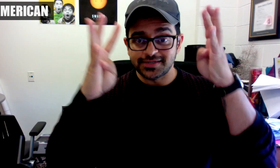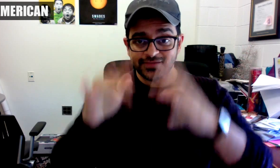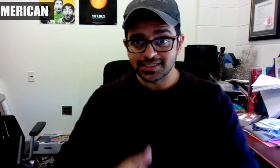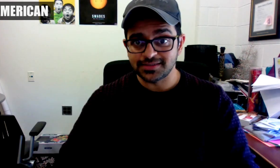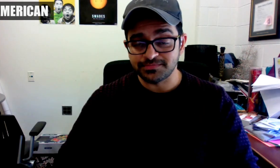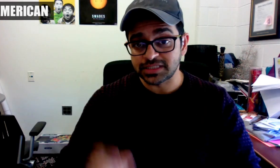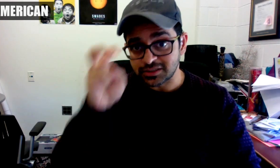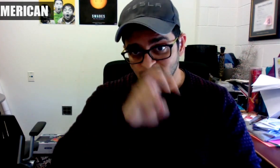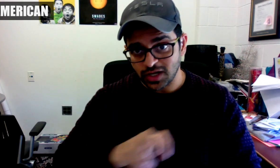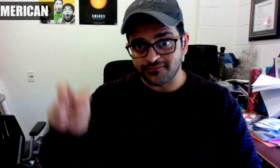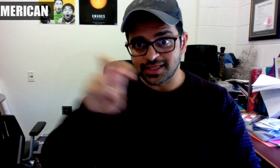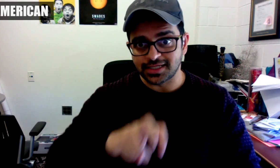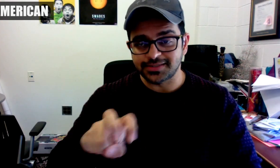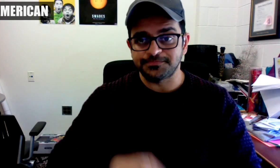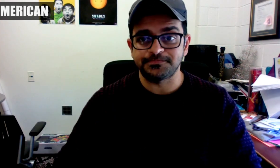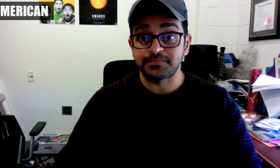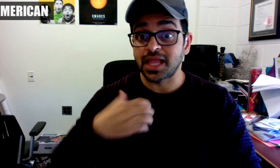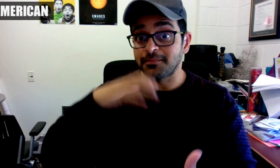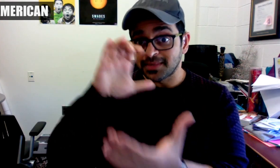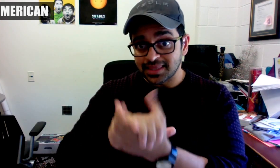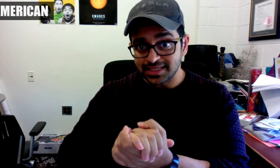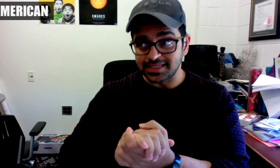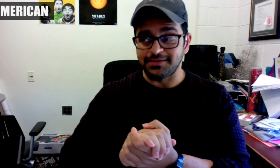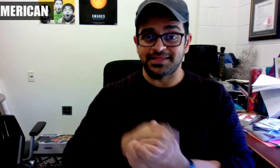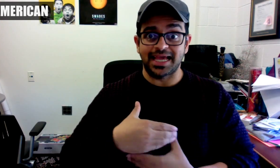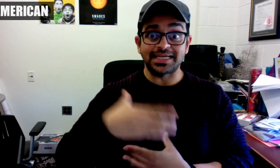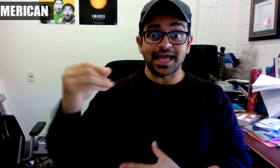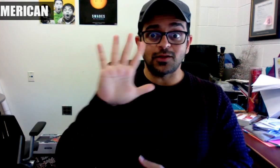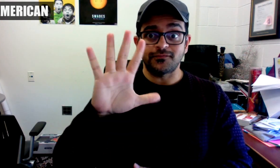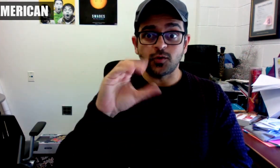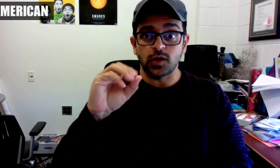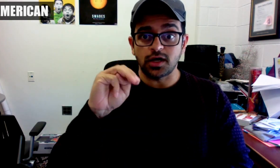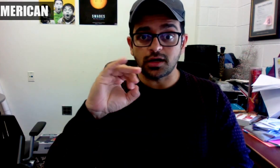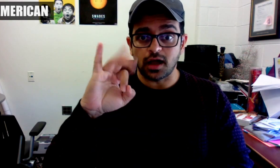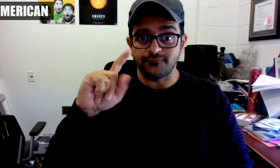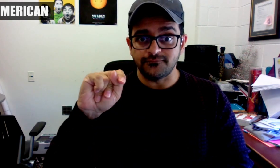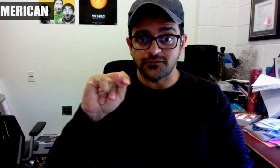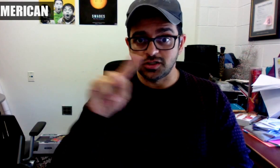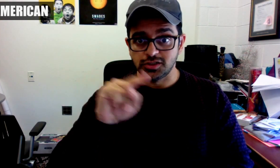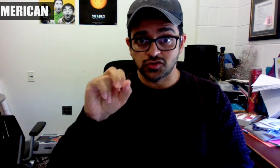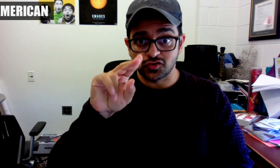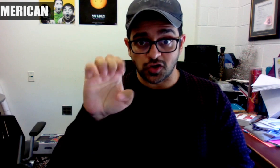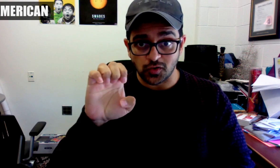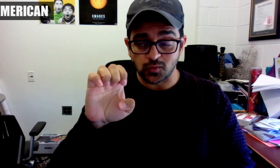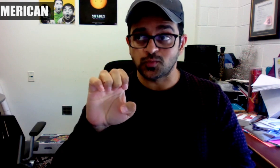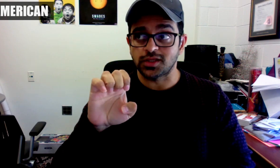Traveling! I believe in getting out of your comfort zone.